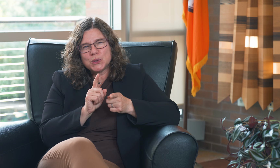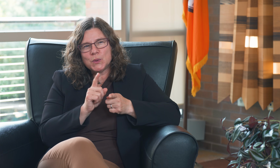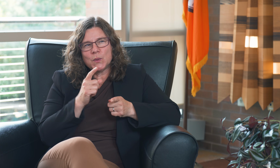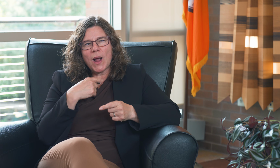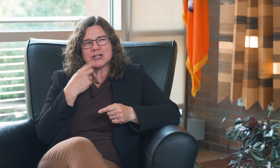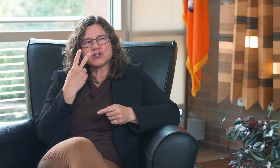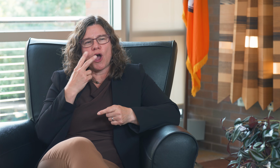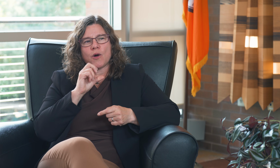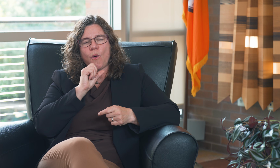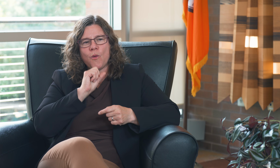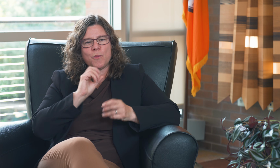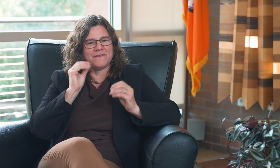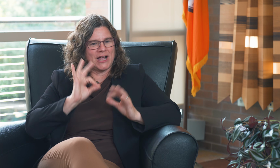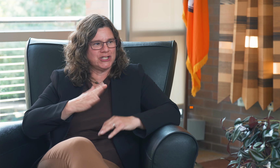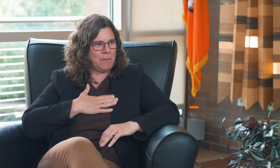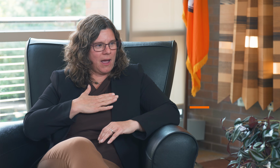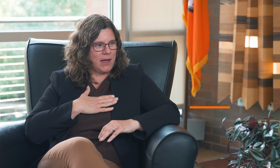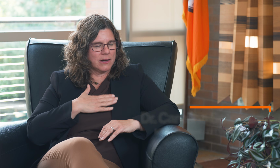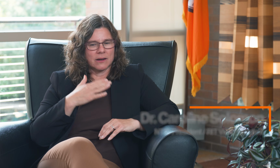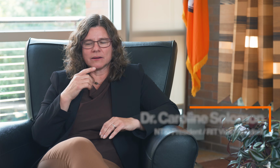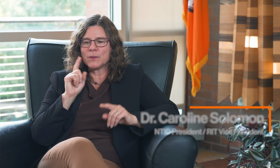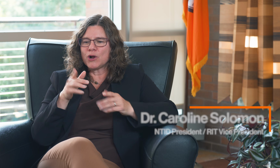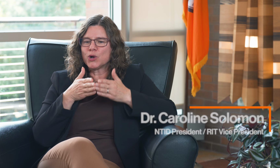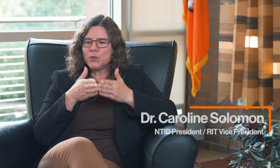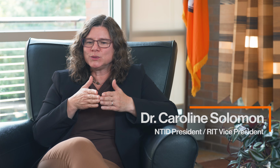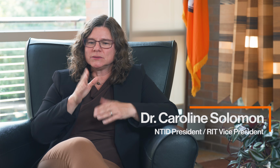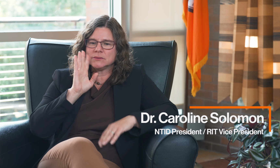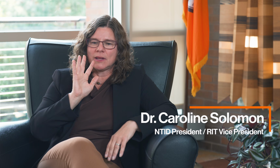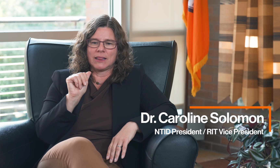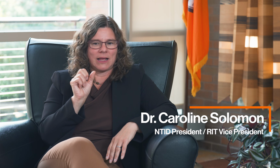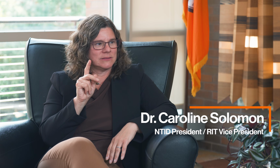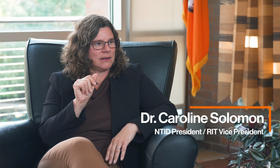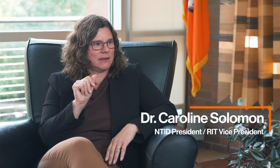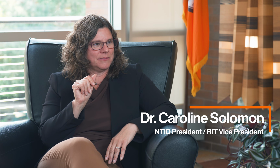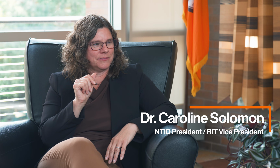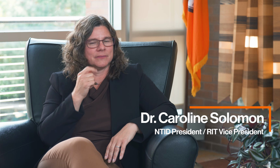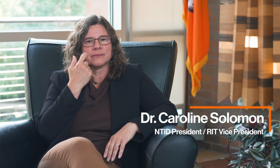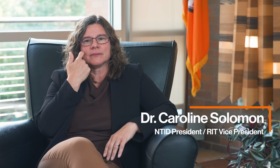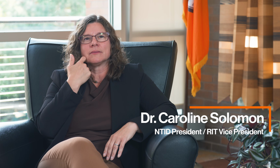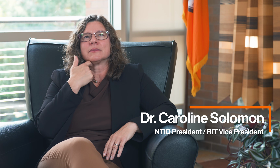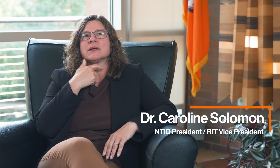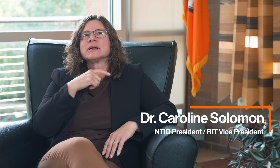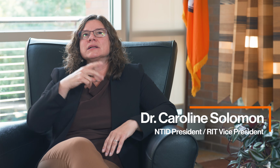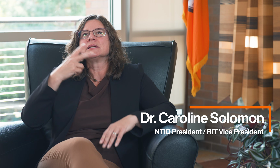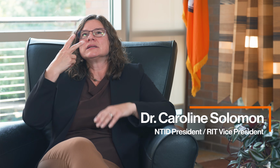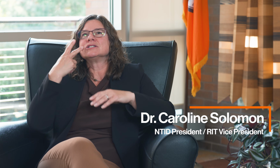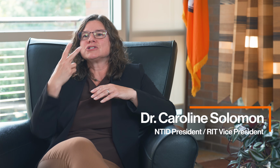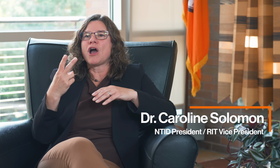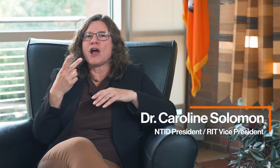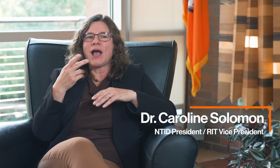And another thing too; I saw an old professor of mine actually went on a cruise to Alaska,